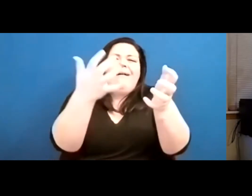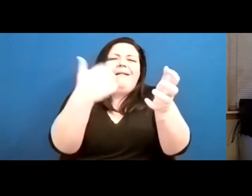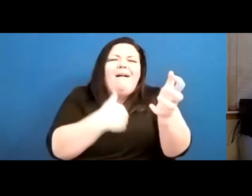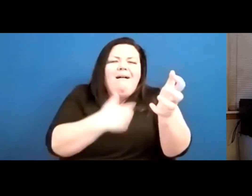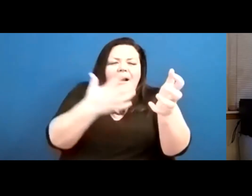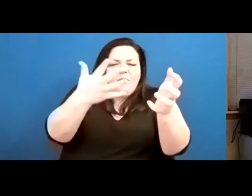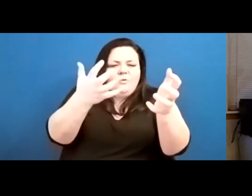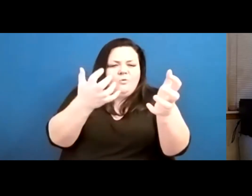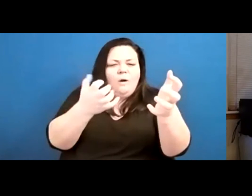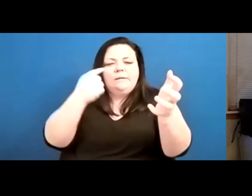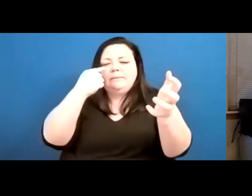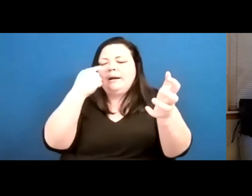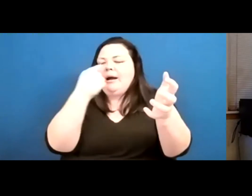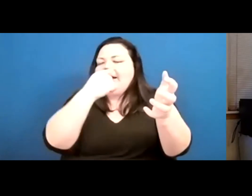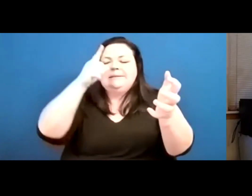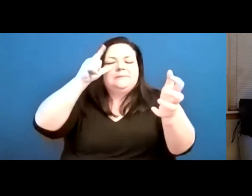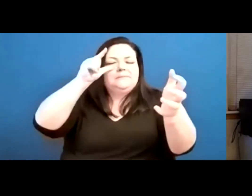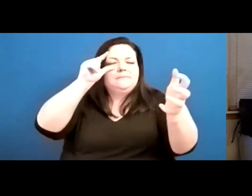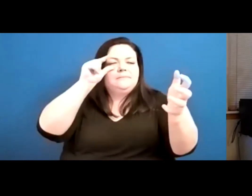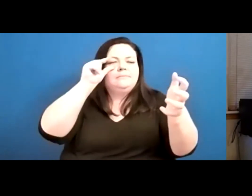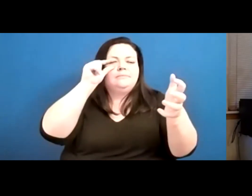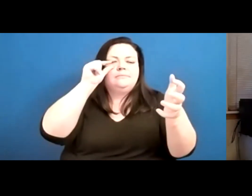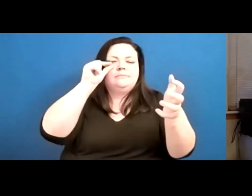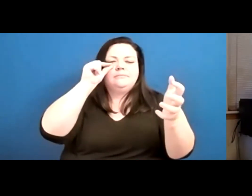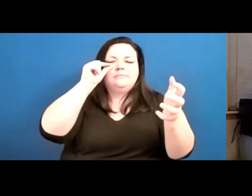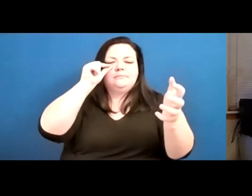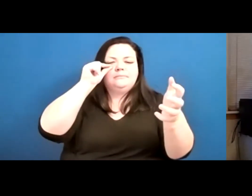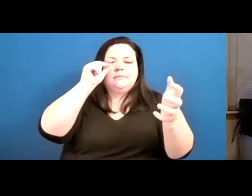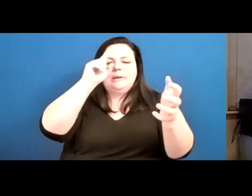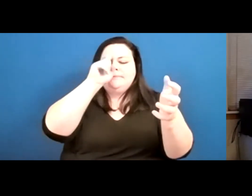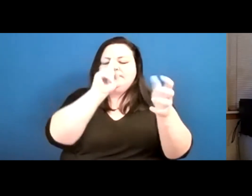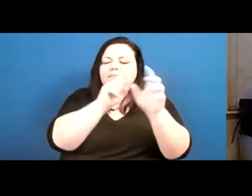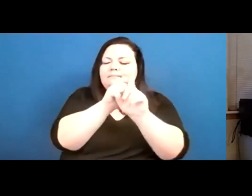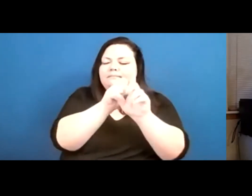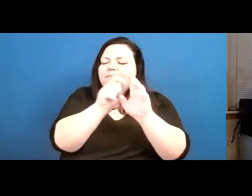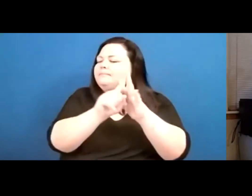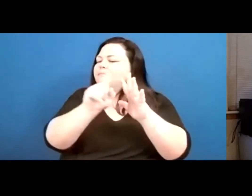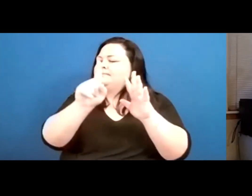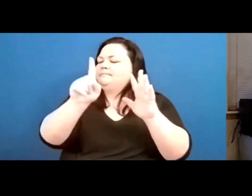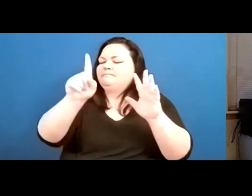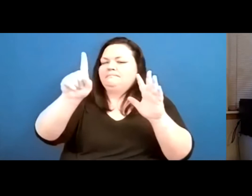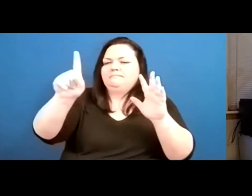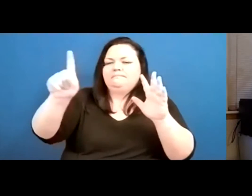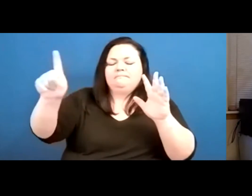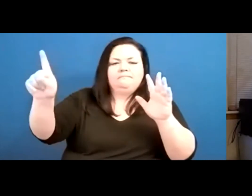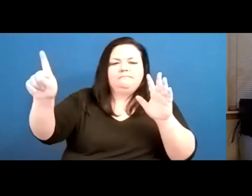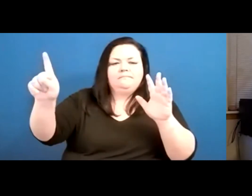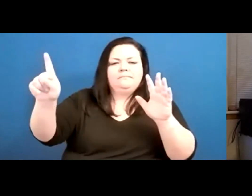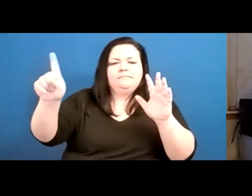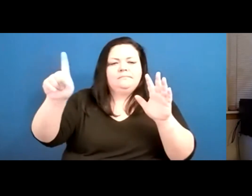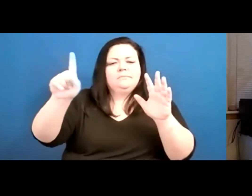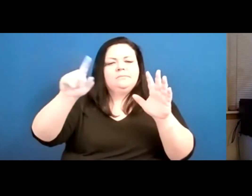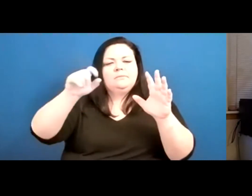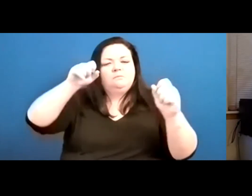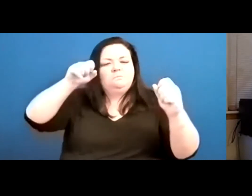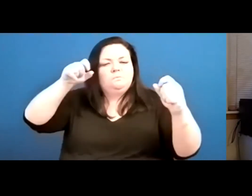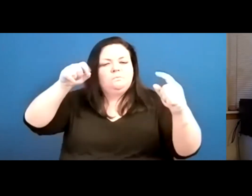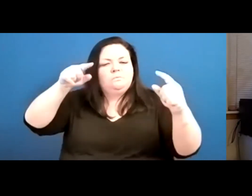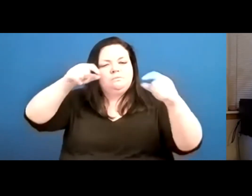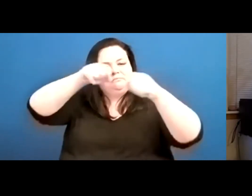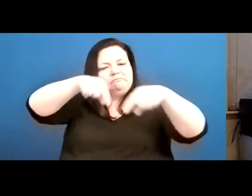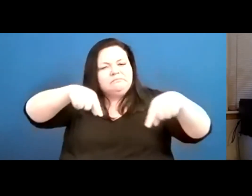to close my eyes and exit nerve’s blue shoots,/ channeling through your Jeffries tubes,/